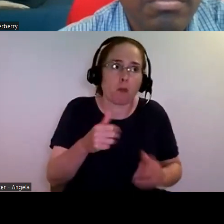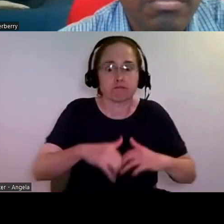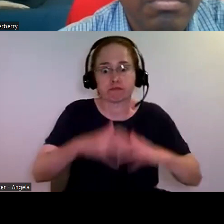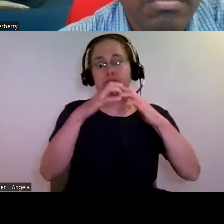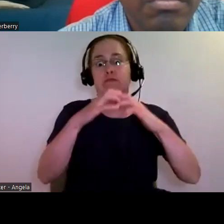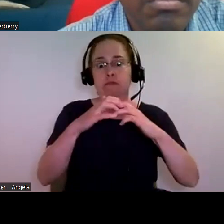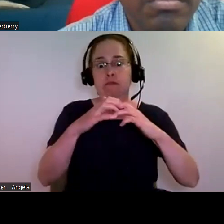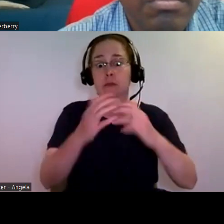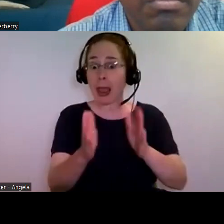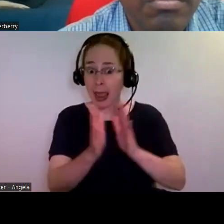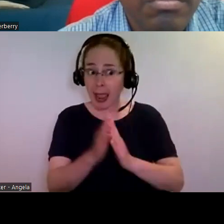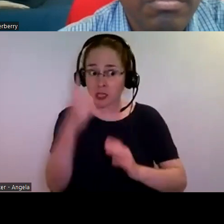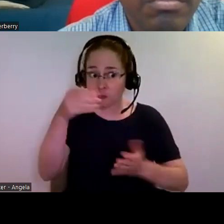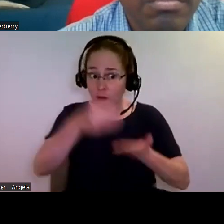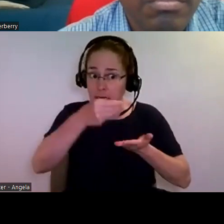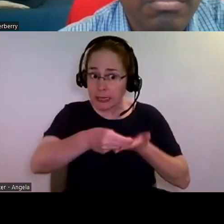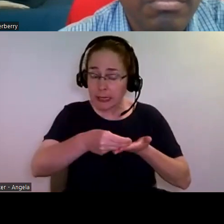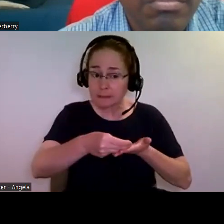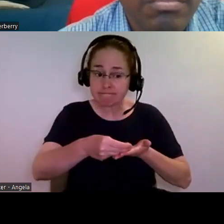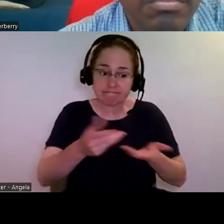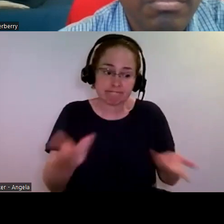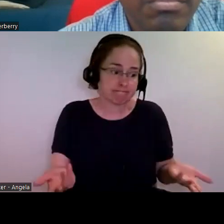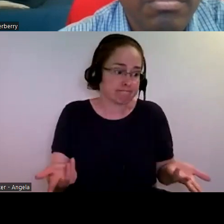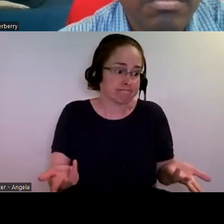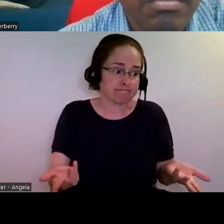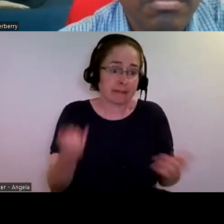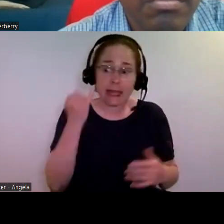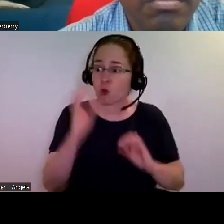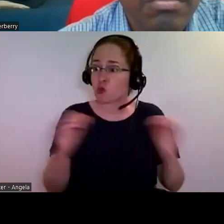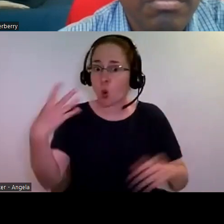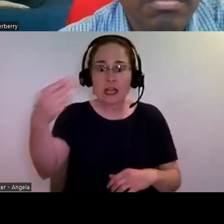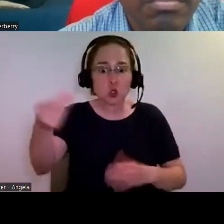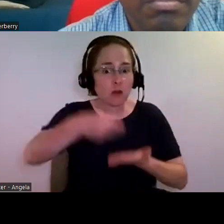and ask for funding, unless they had some external funding, they would be taking away